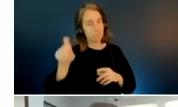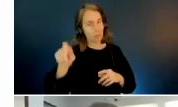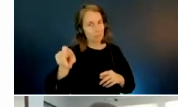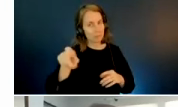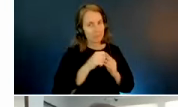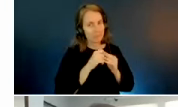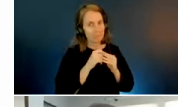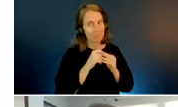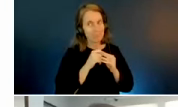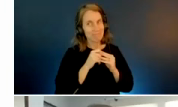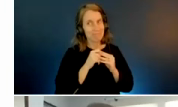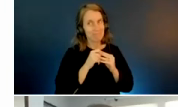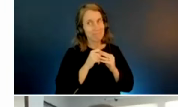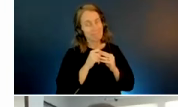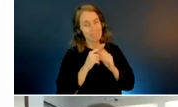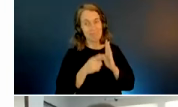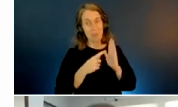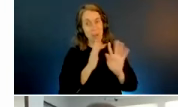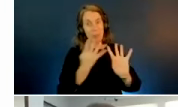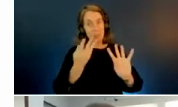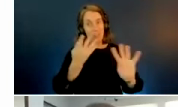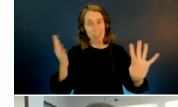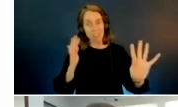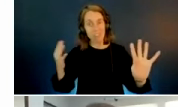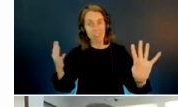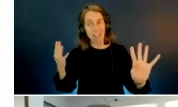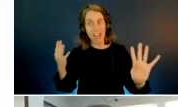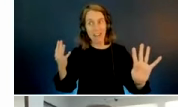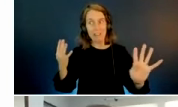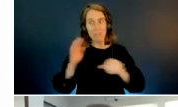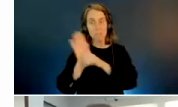there are long long lines like in a general election um sometimes it's just not monitored